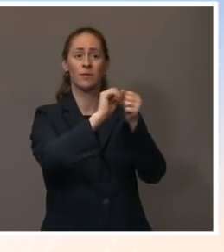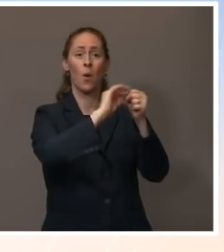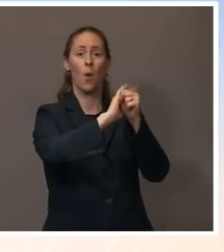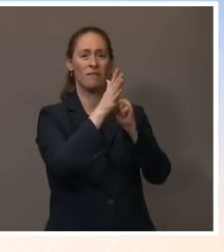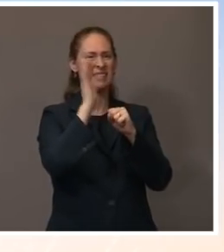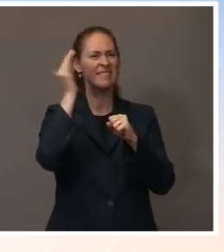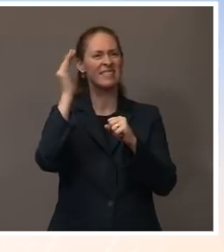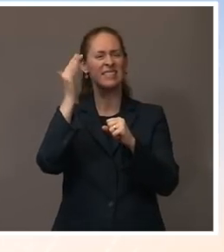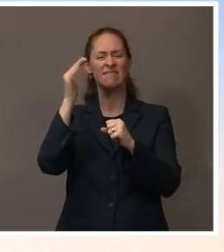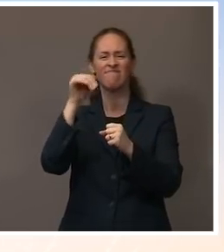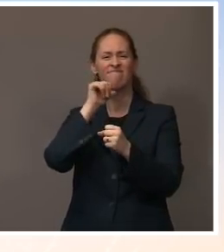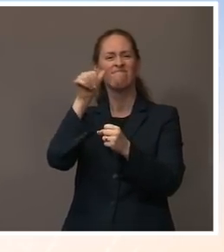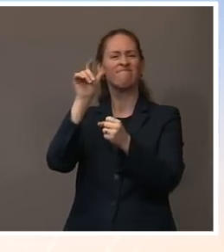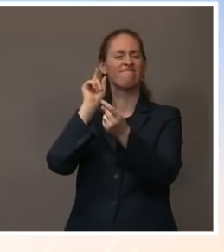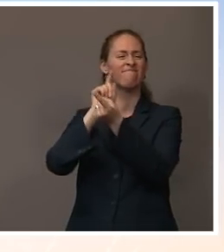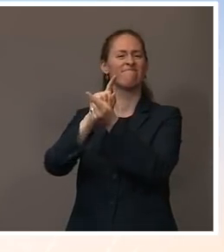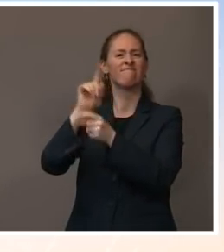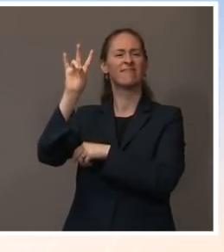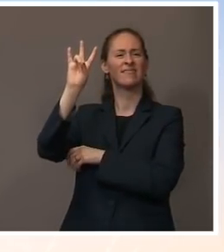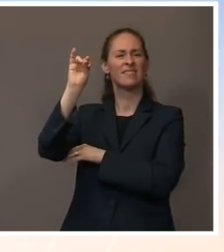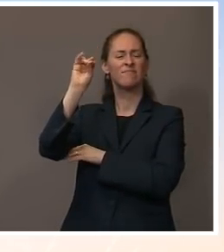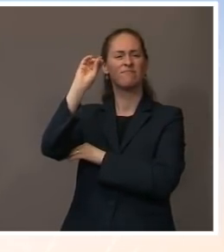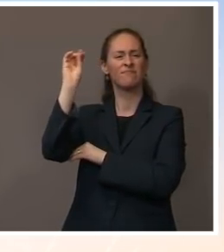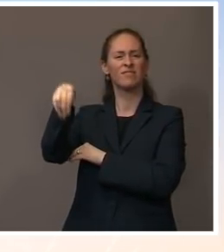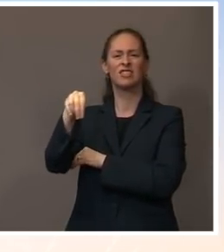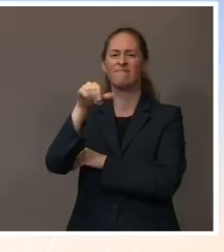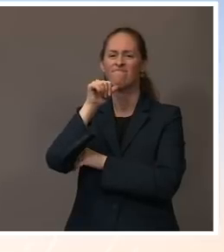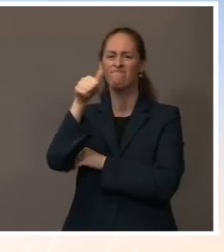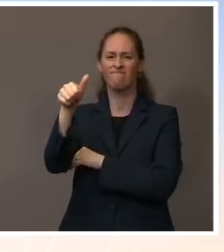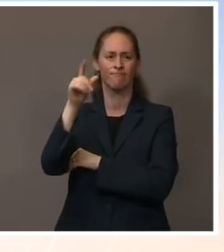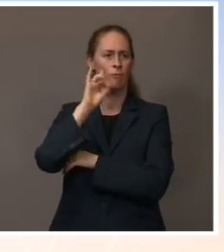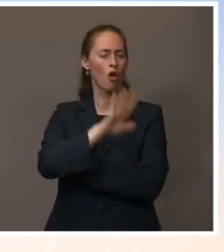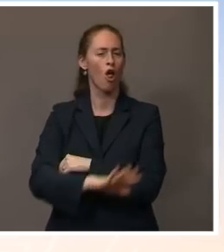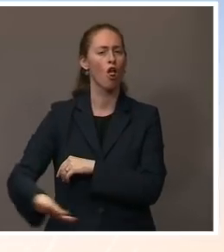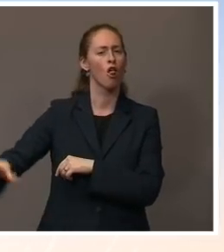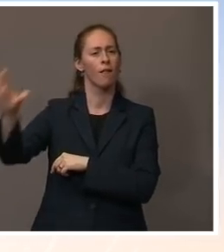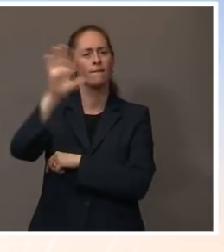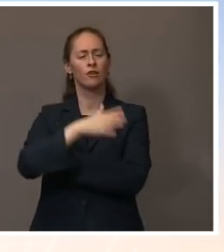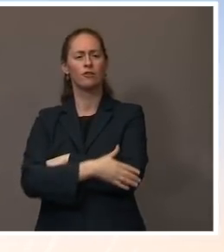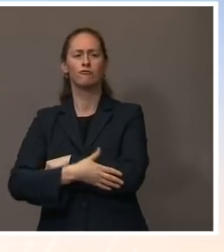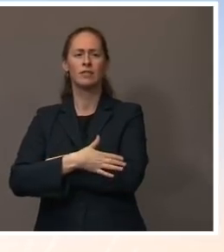getting one shot, is there anything that the country cannot do? Is there any sort of -- I mean, that was always